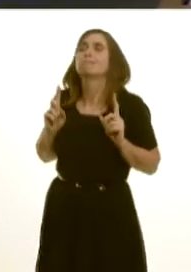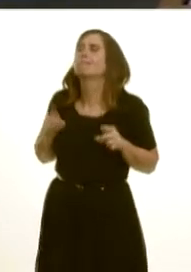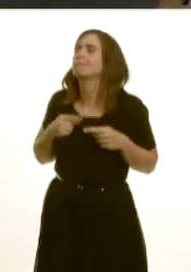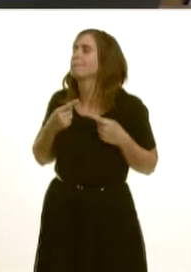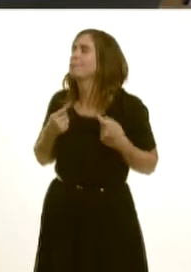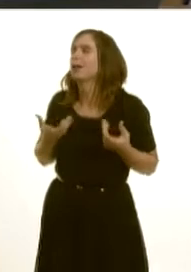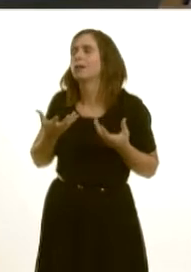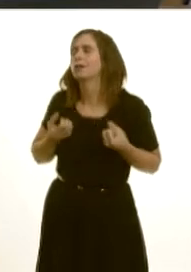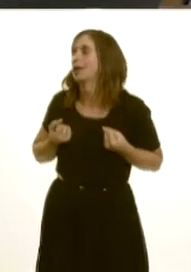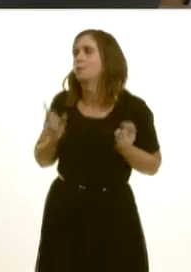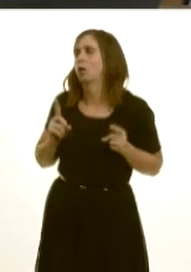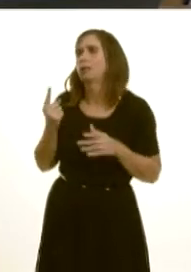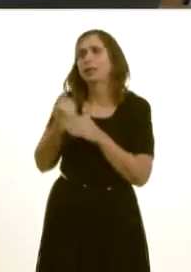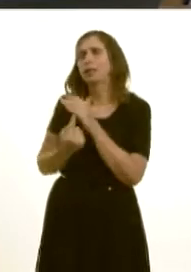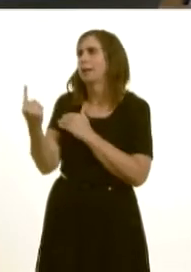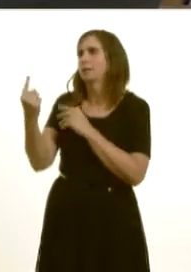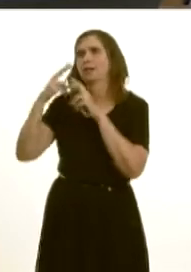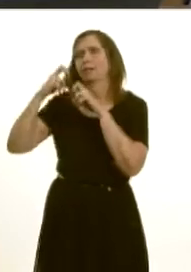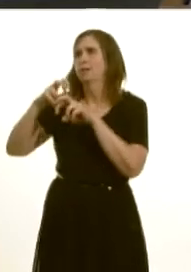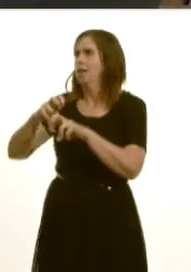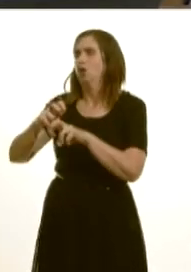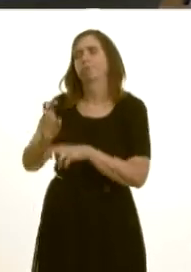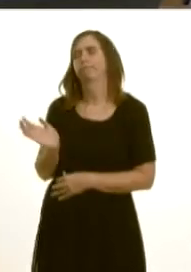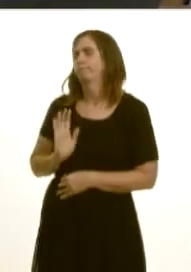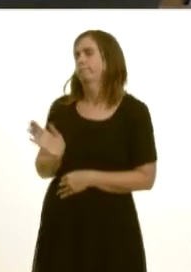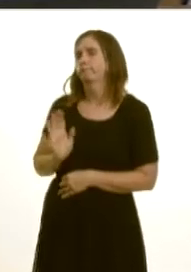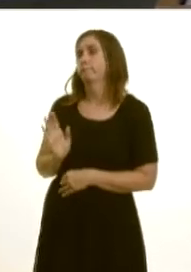the need for an independent investigation and, of course, any suggestion that the NHS